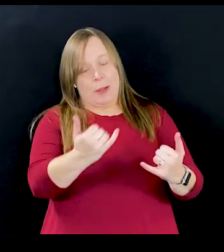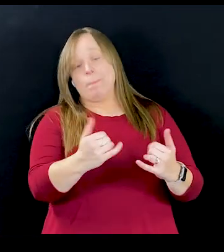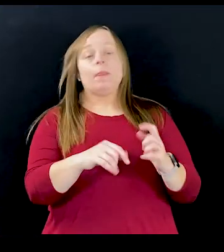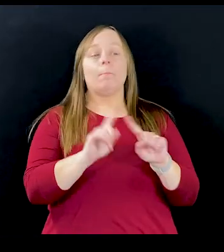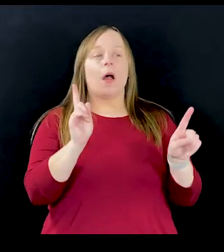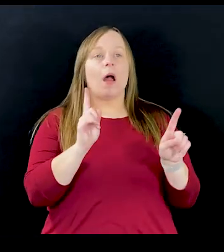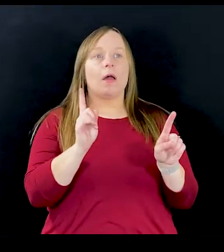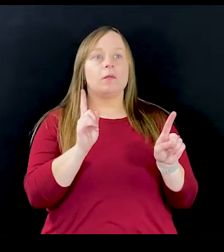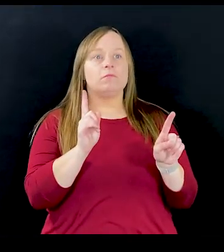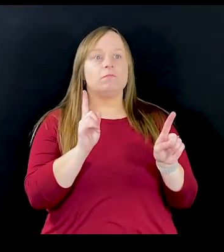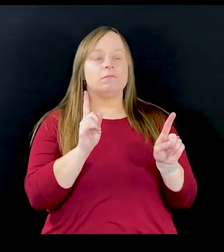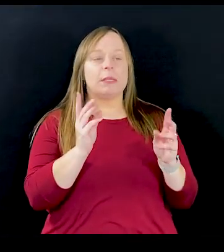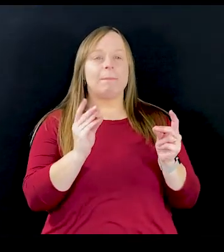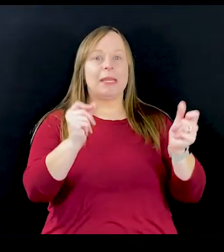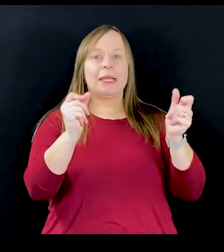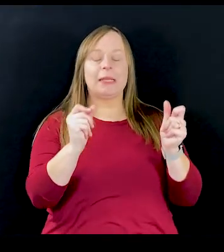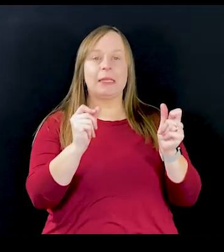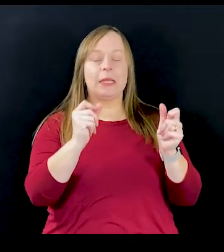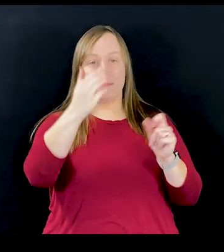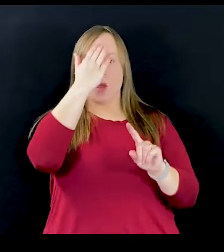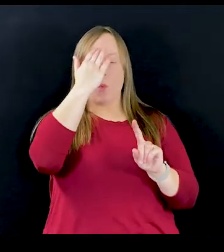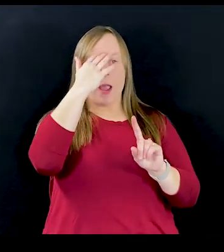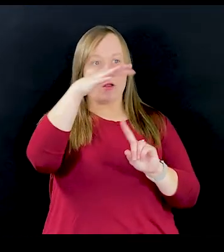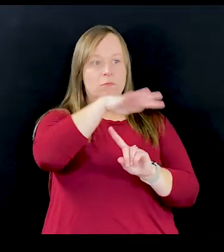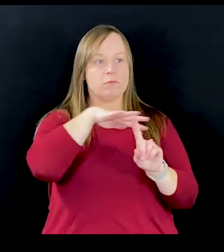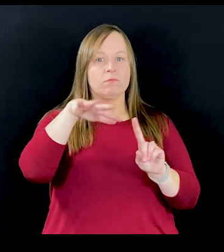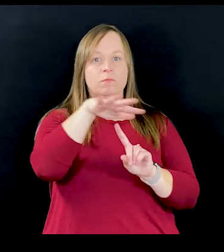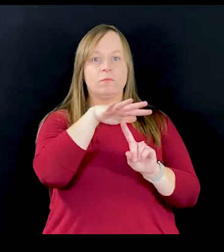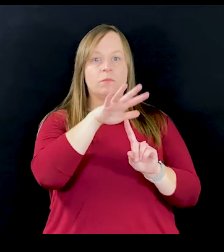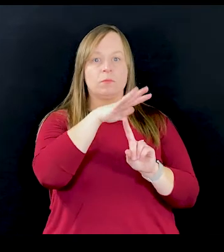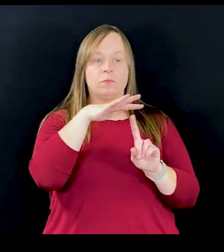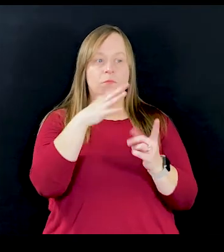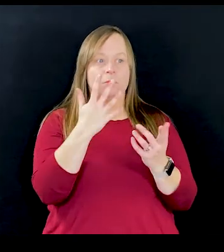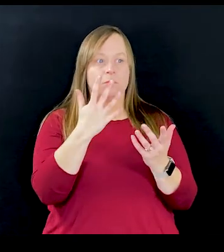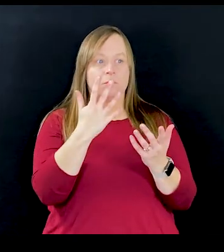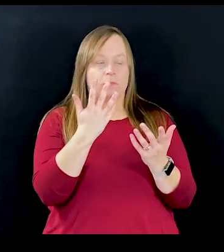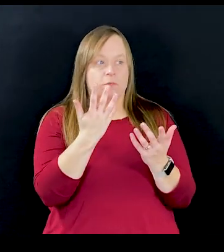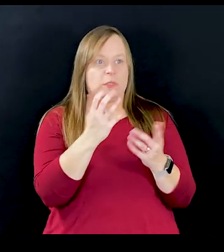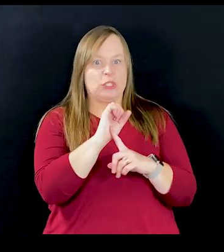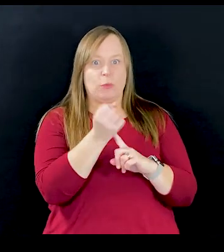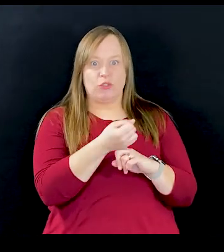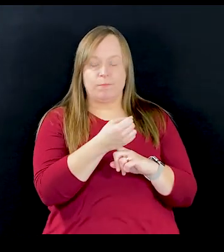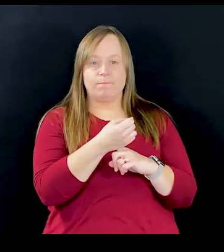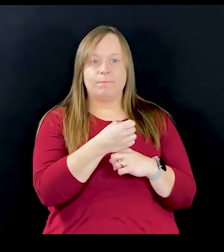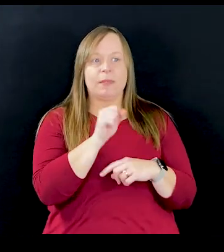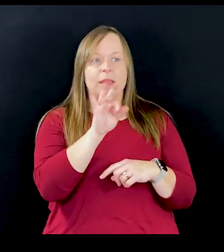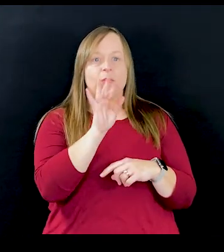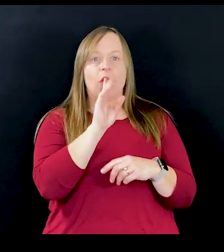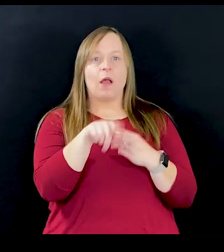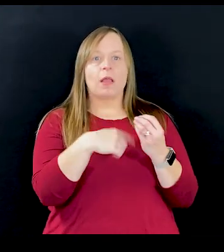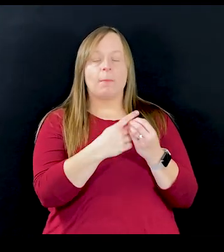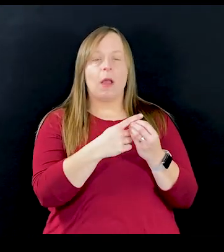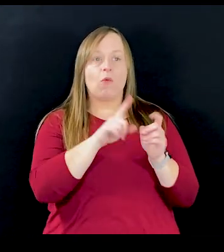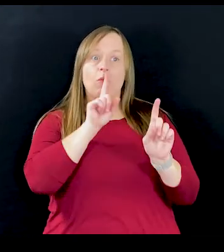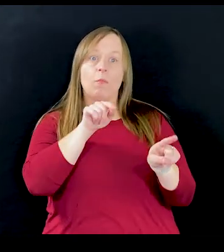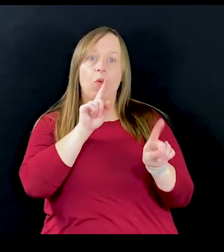But the need for us to immediately be aware of our surrounding circumstances. If we're talking about reporting,